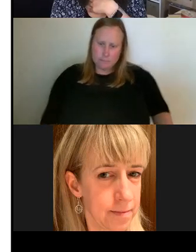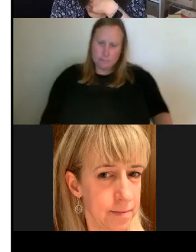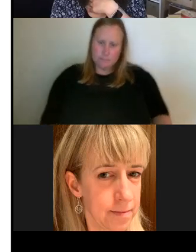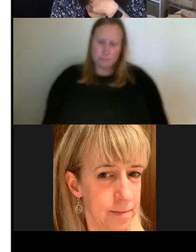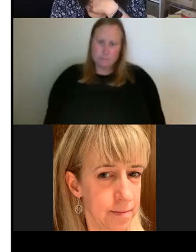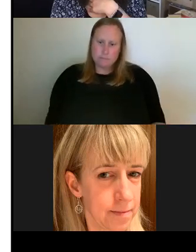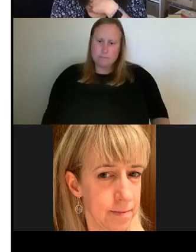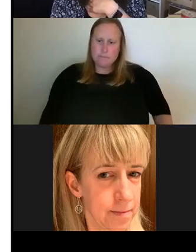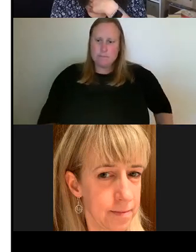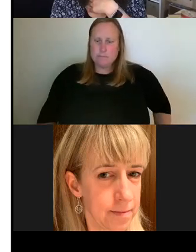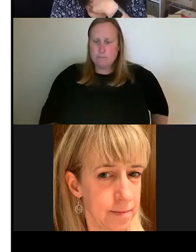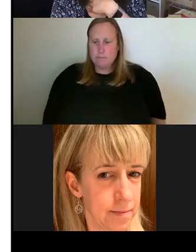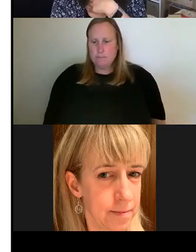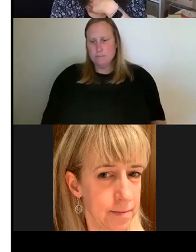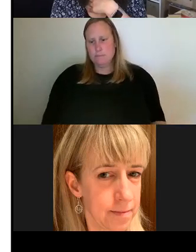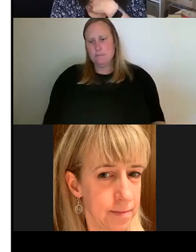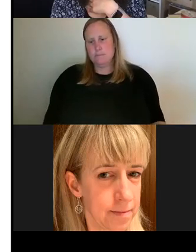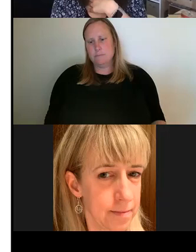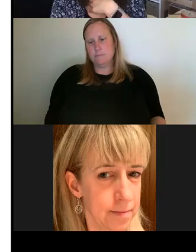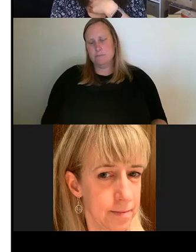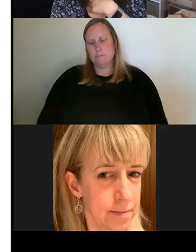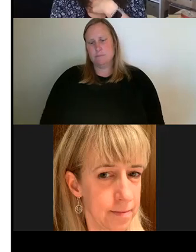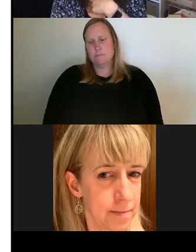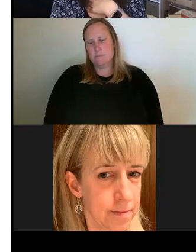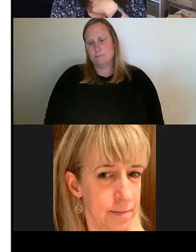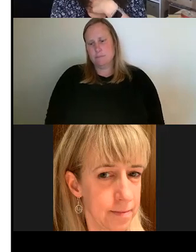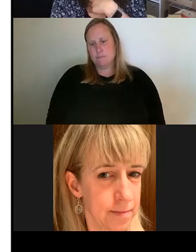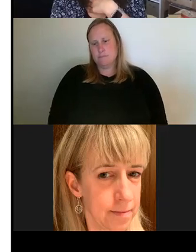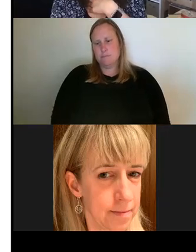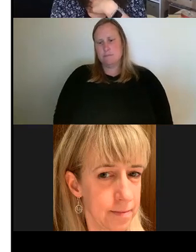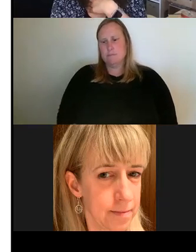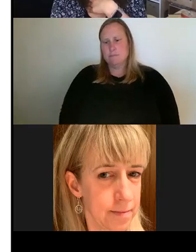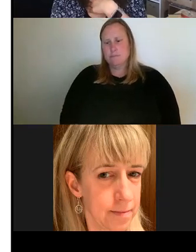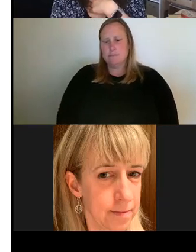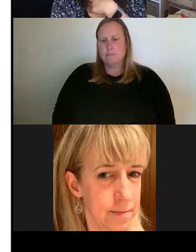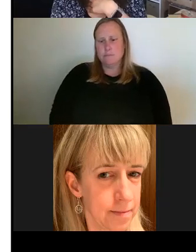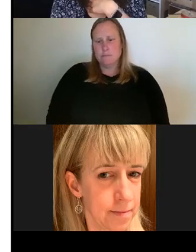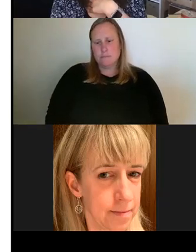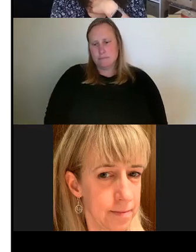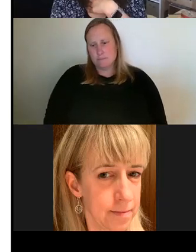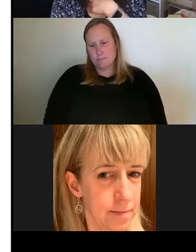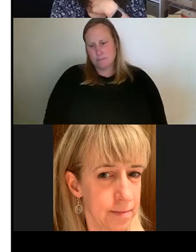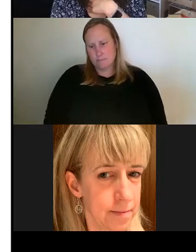qualify for a new disability type as a part of this, so that could also impact this need that